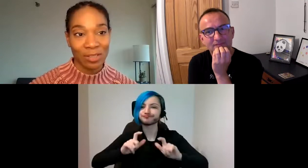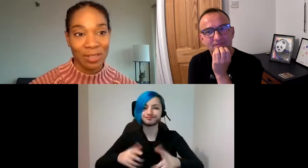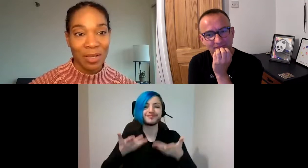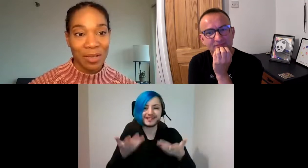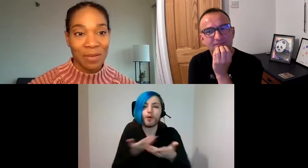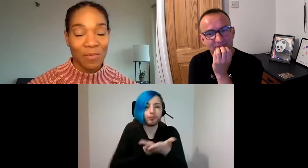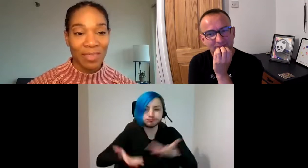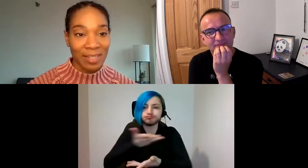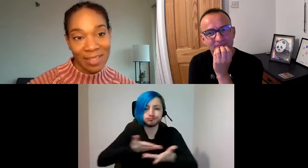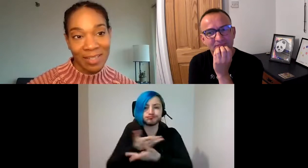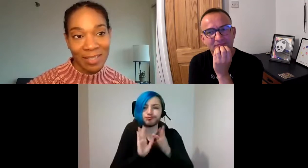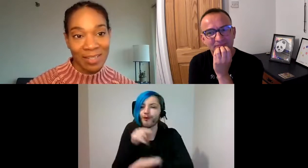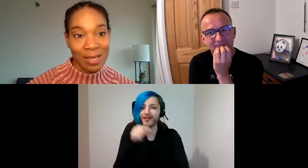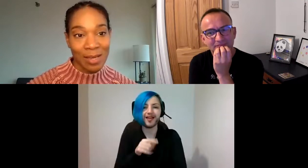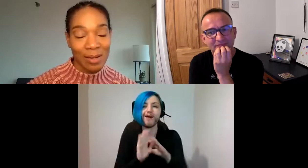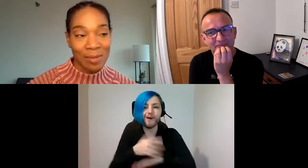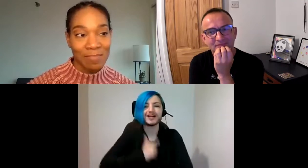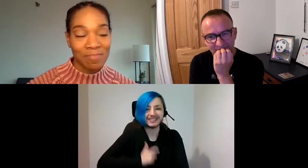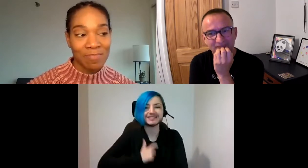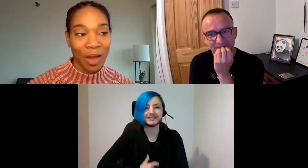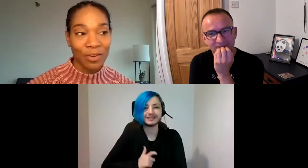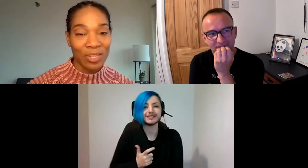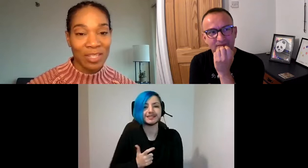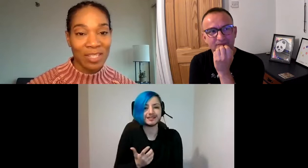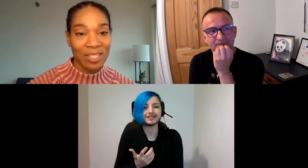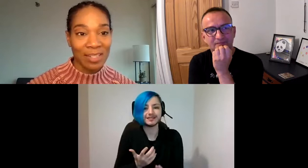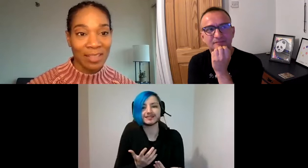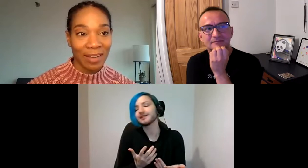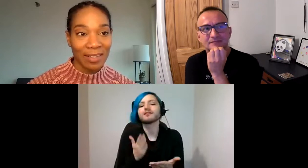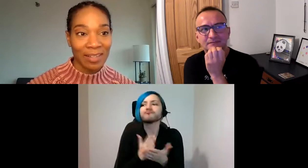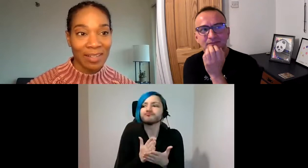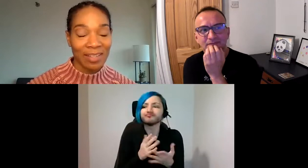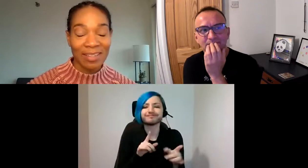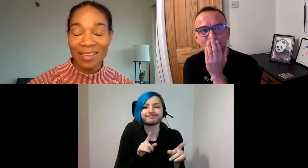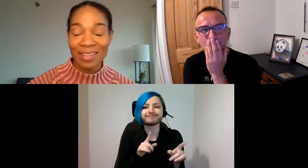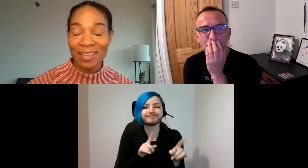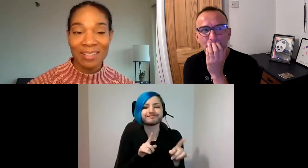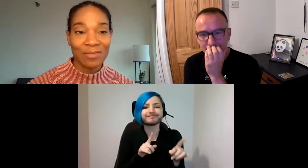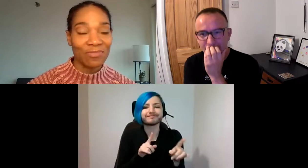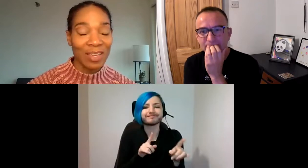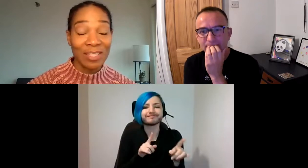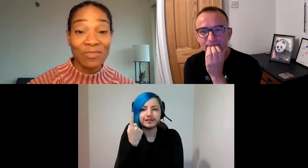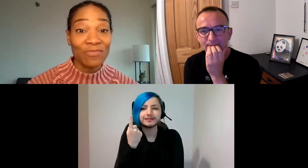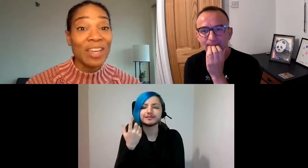some words just don't fit every one and that's okay.